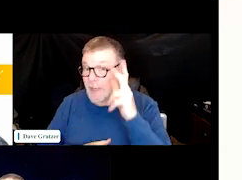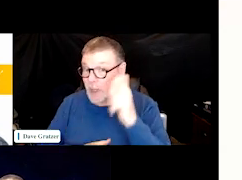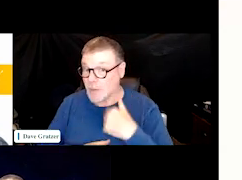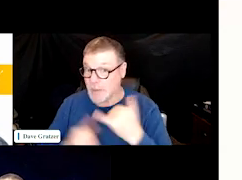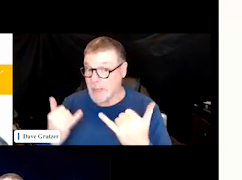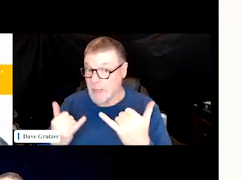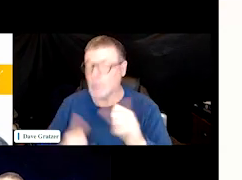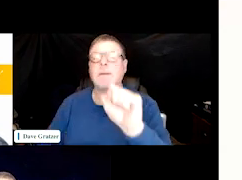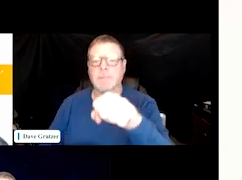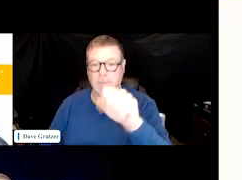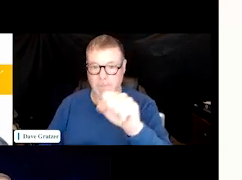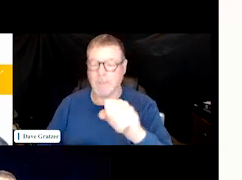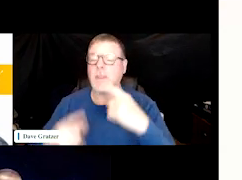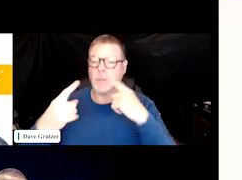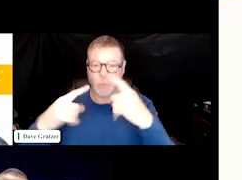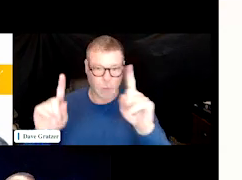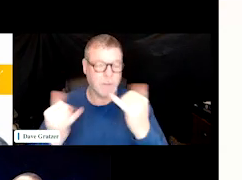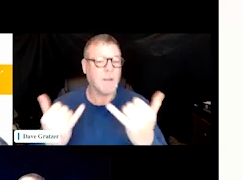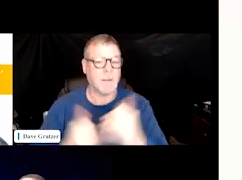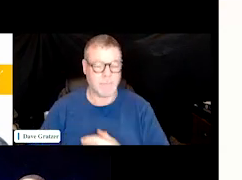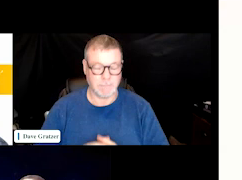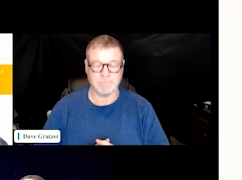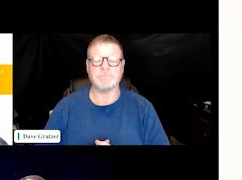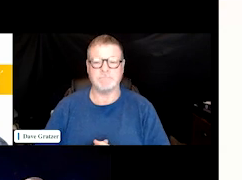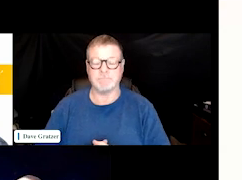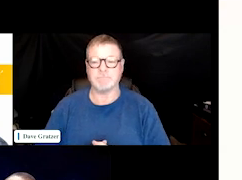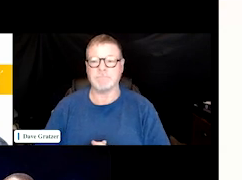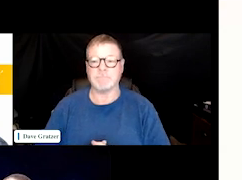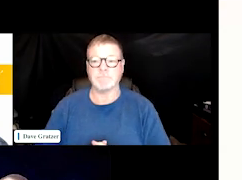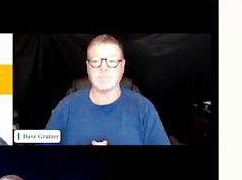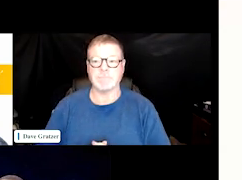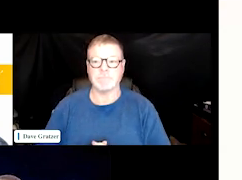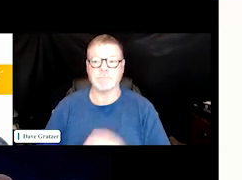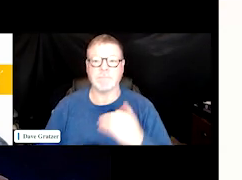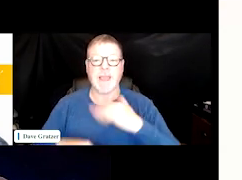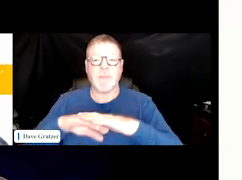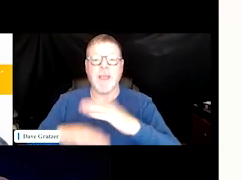Yes, it's working now. Go ahead. I'm on my hotspot right now.